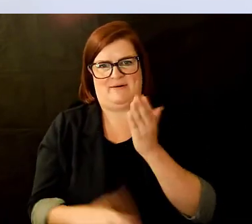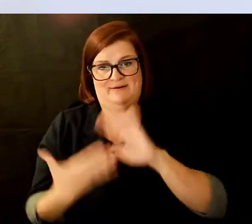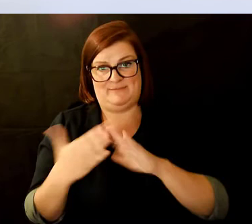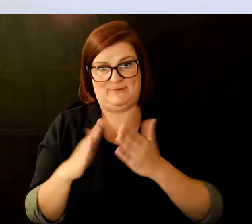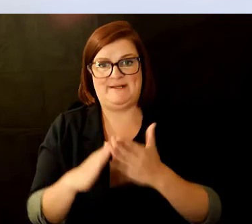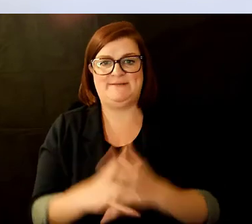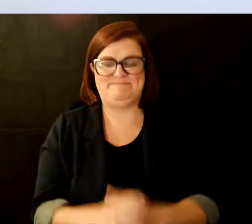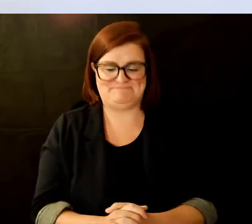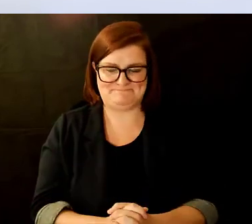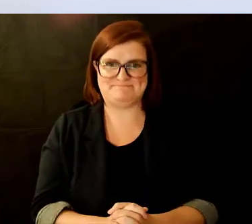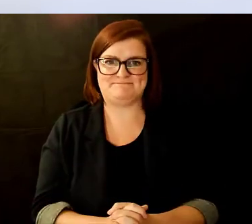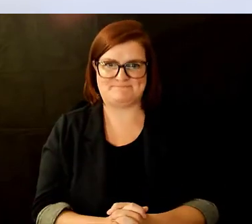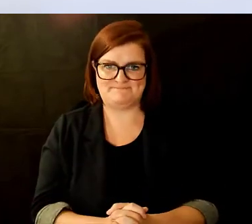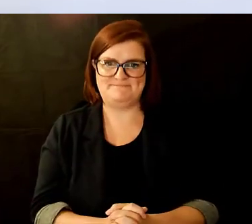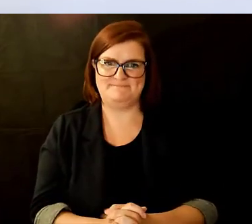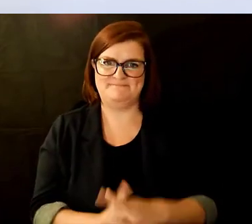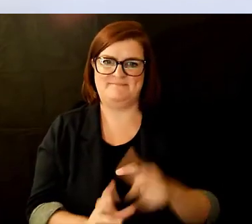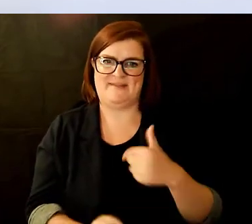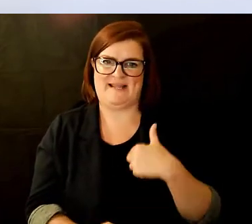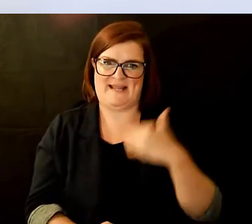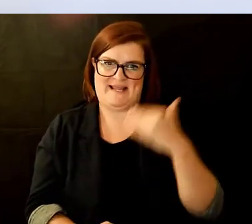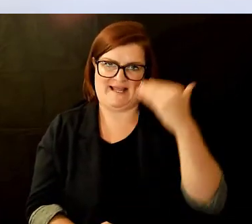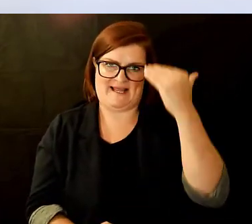I know firsthand how important it